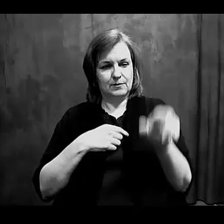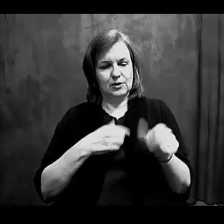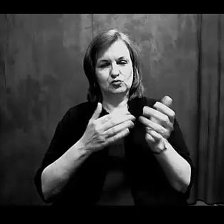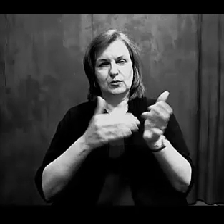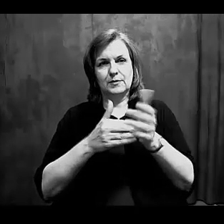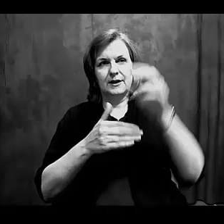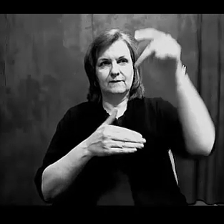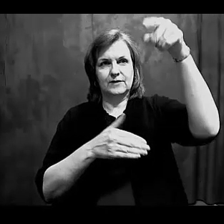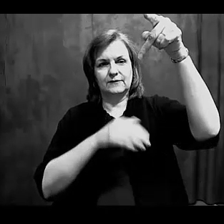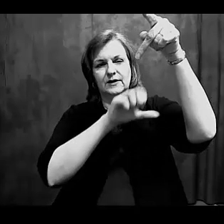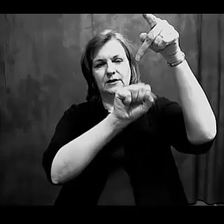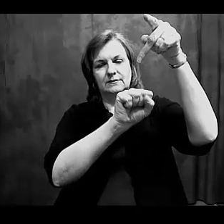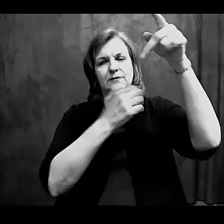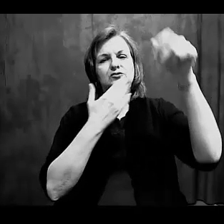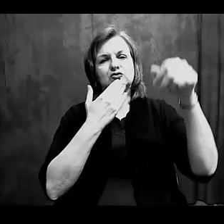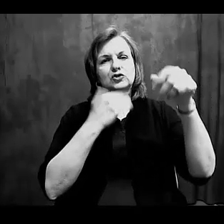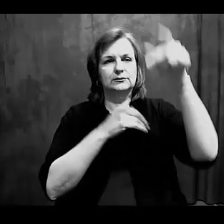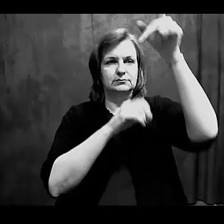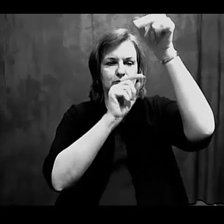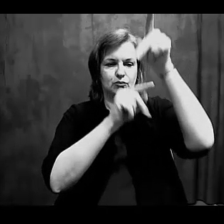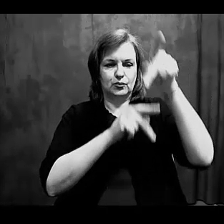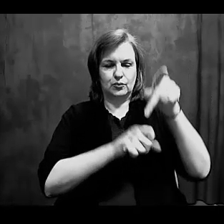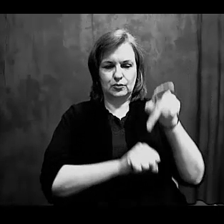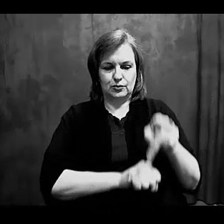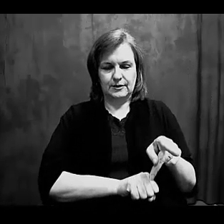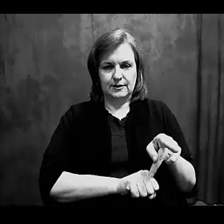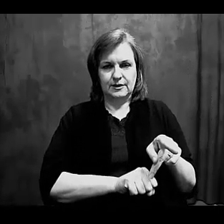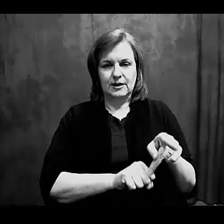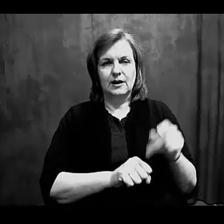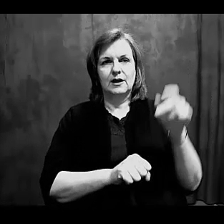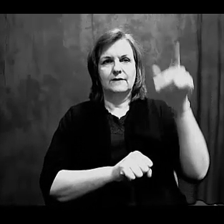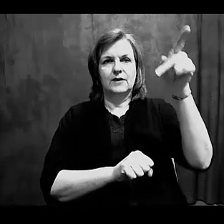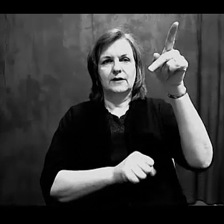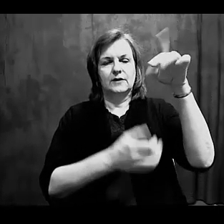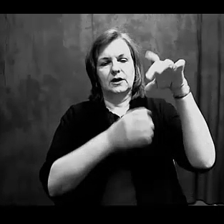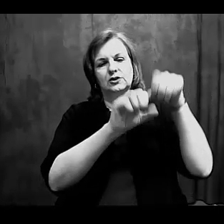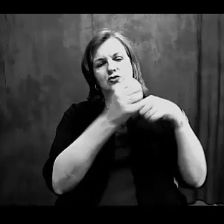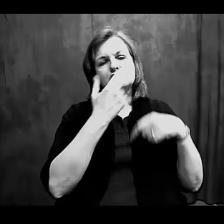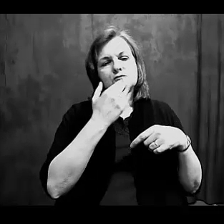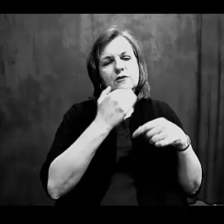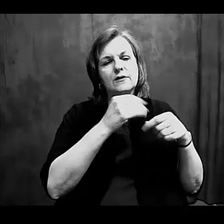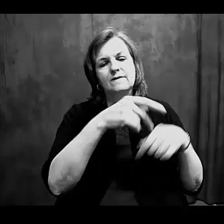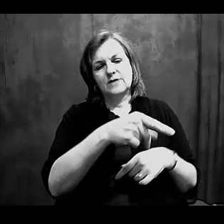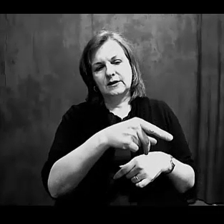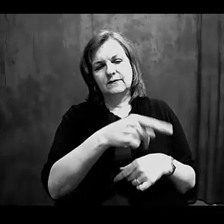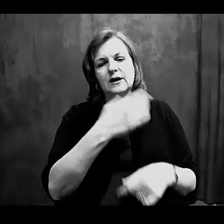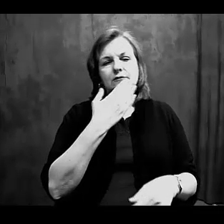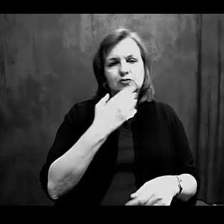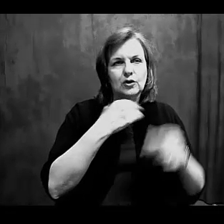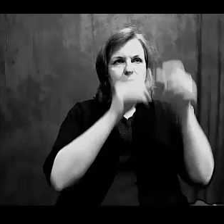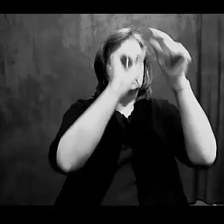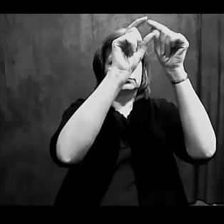and we look at the phosphate group attached to the sugar to the phosphate to the sugar and so on